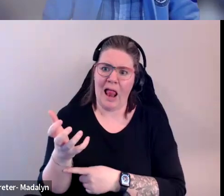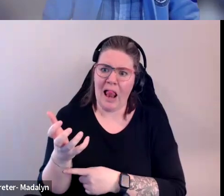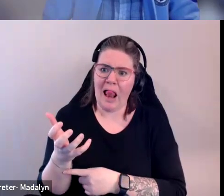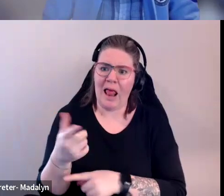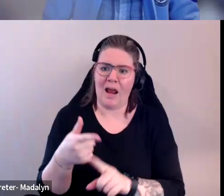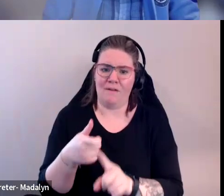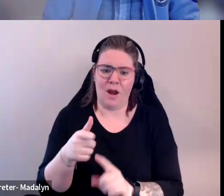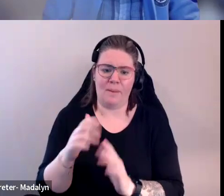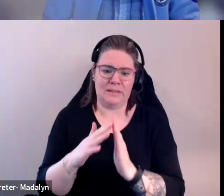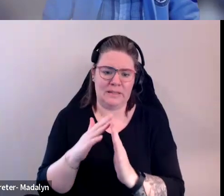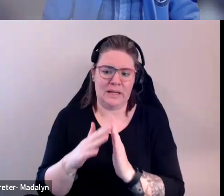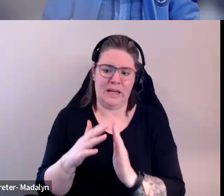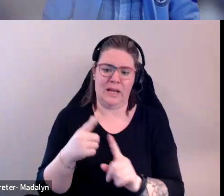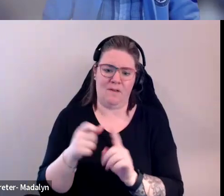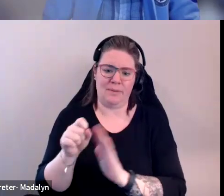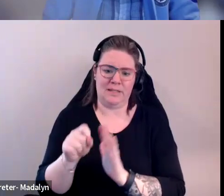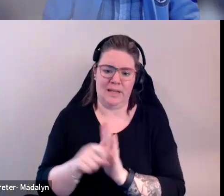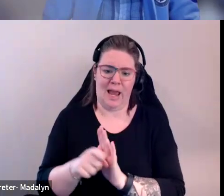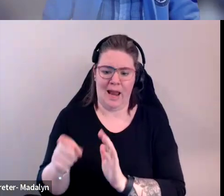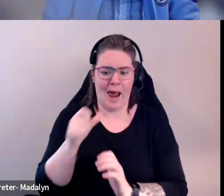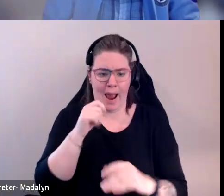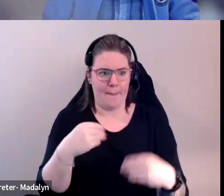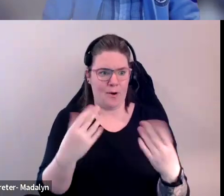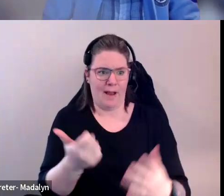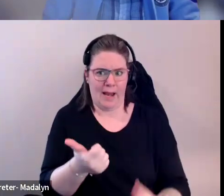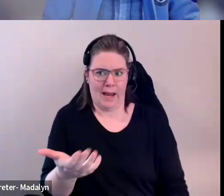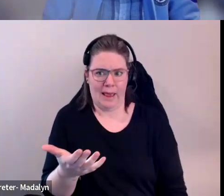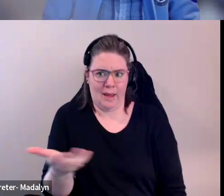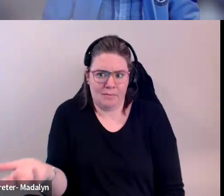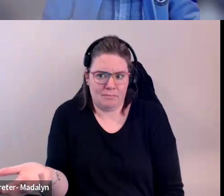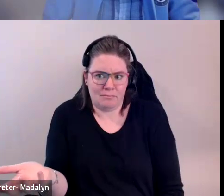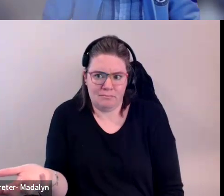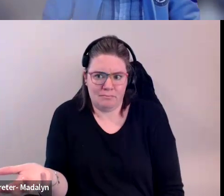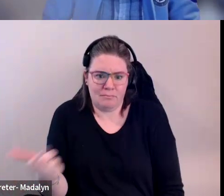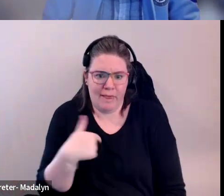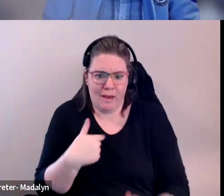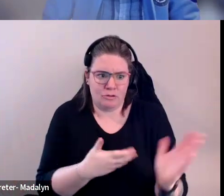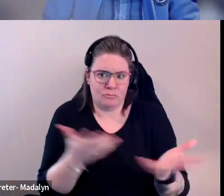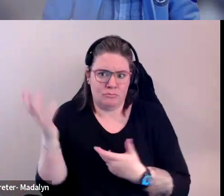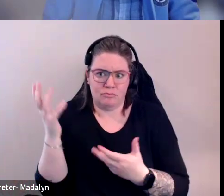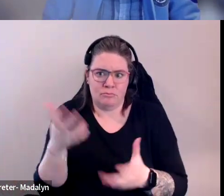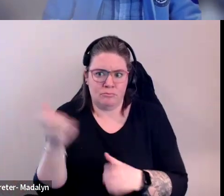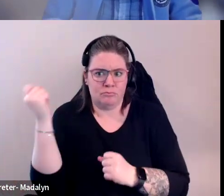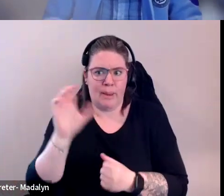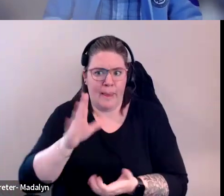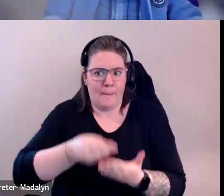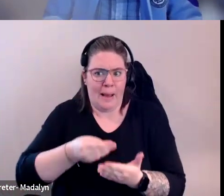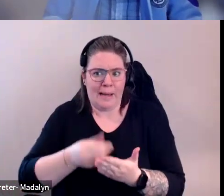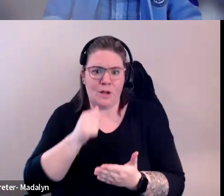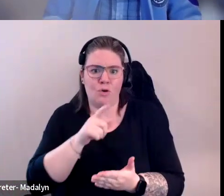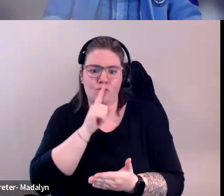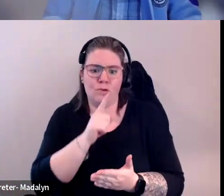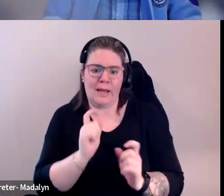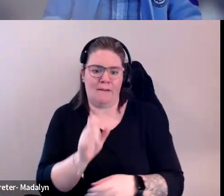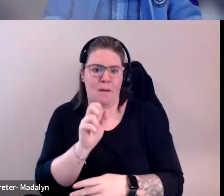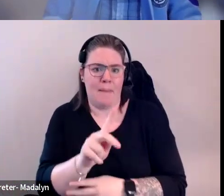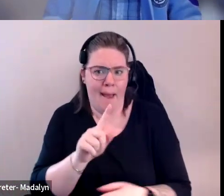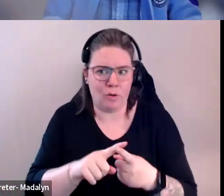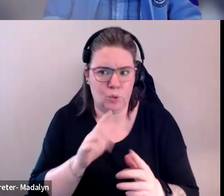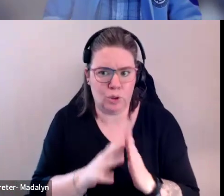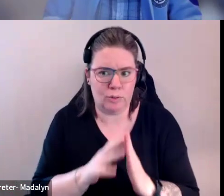Don Posh: and they're not really providing anything. They're just hauling their money away, and they don't really do much for the community while they're there except make money.